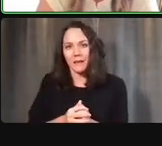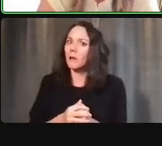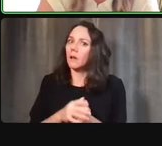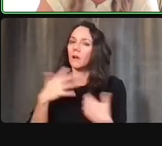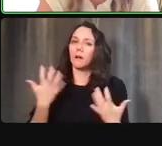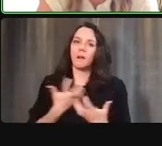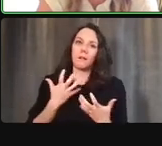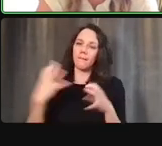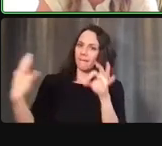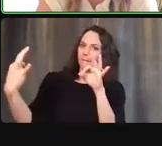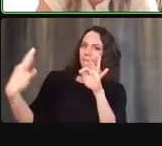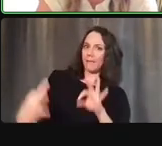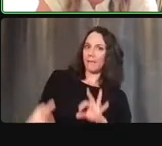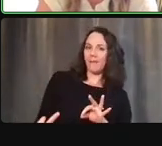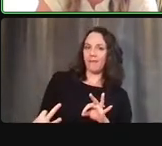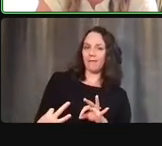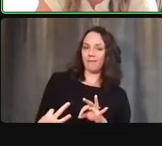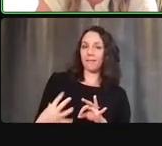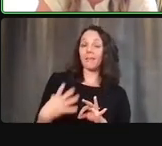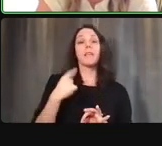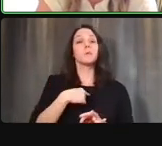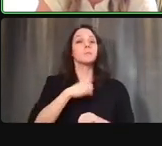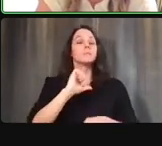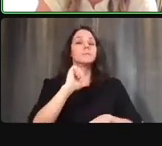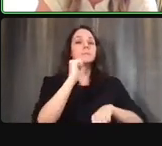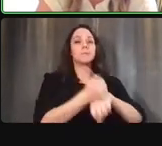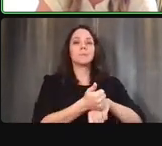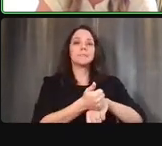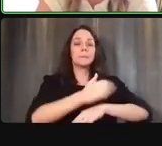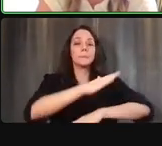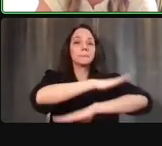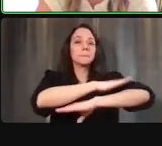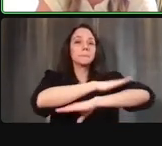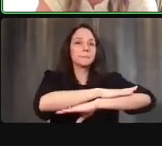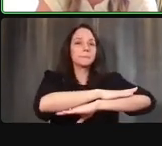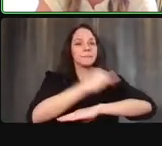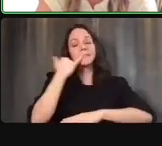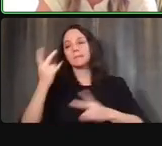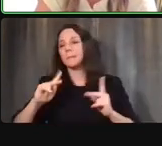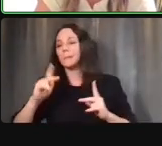We've also set up a kiosk so that they if people don't feel like writing or they're